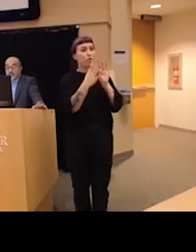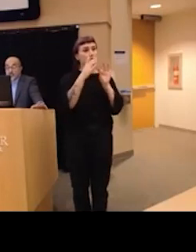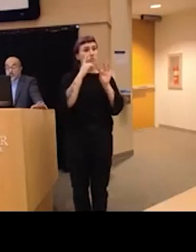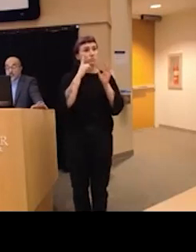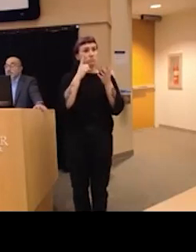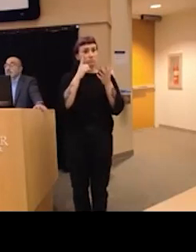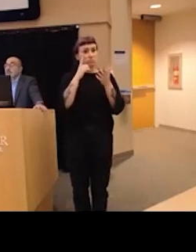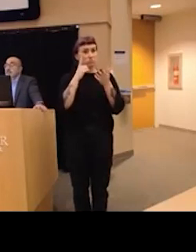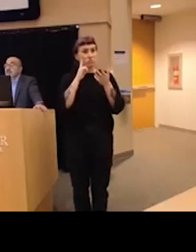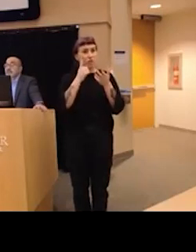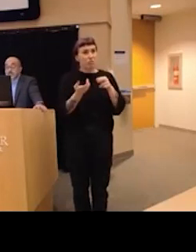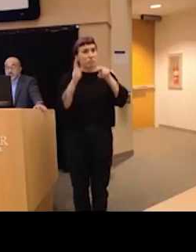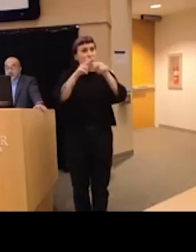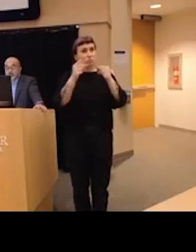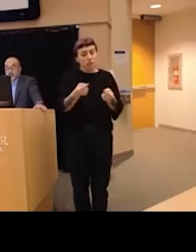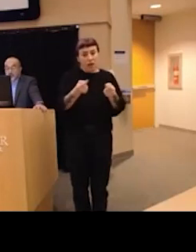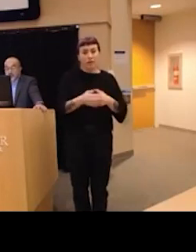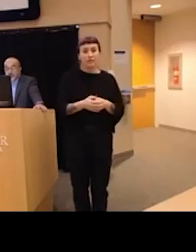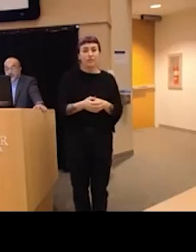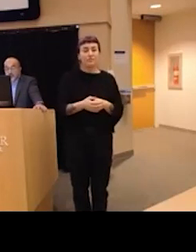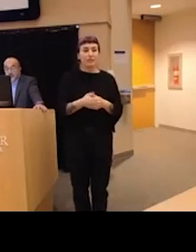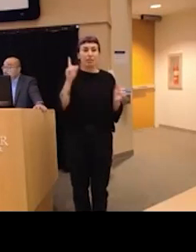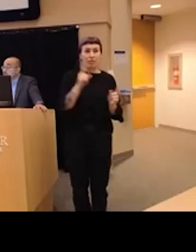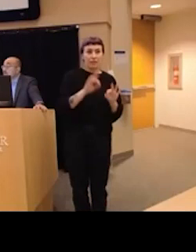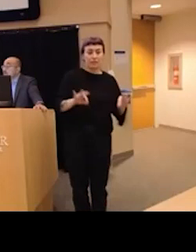pain are less important it tends to lend itself to more of a single treatment approach such as